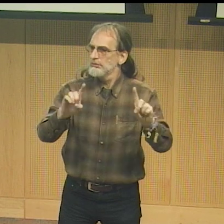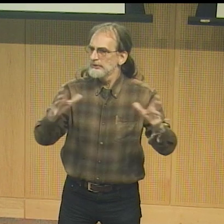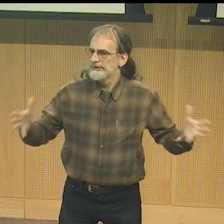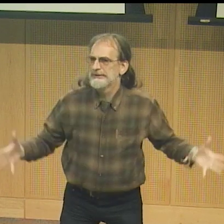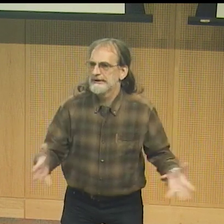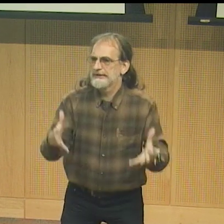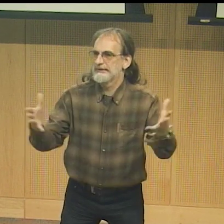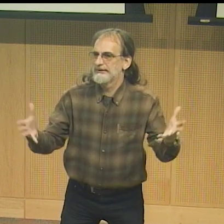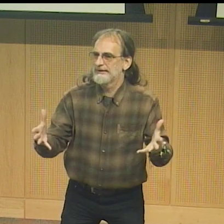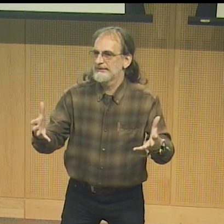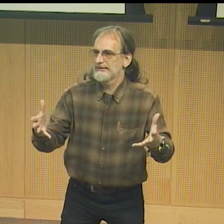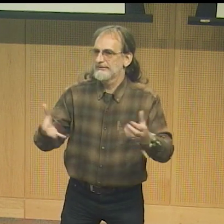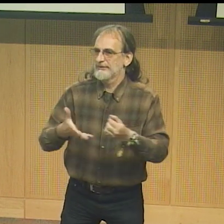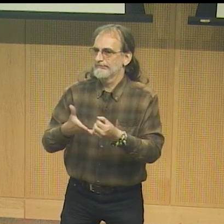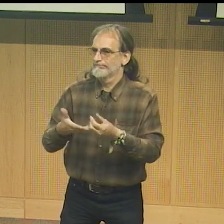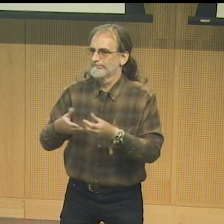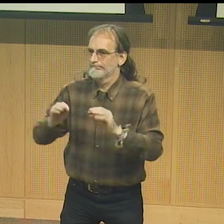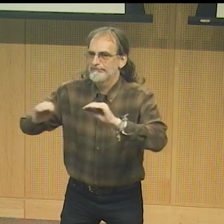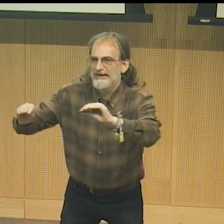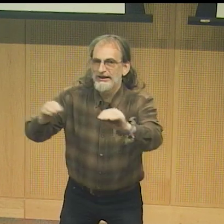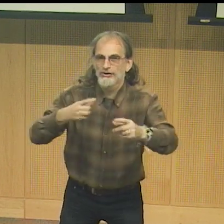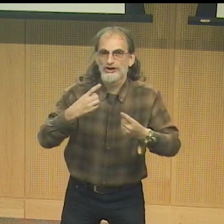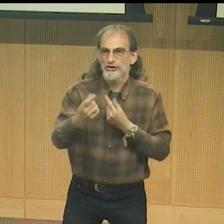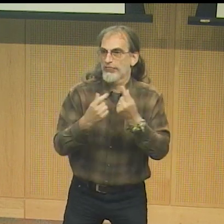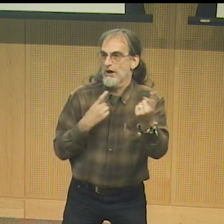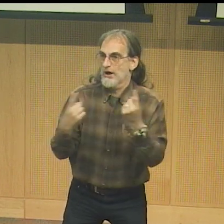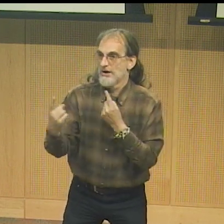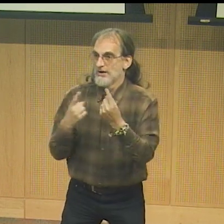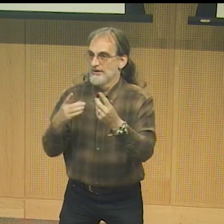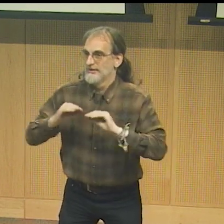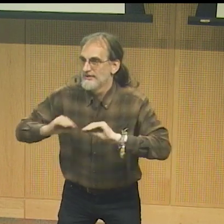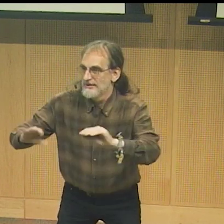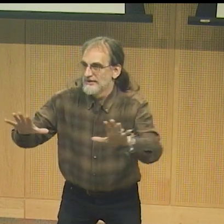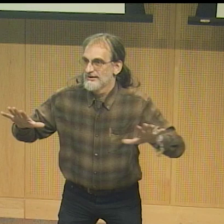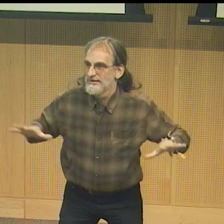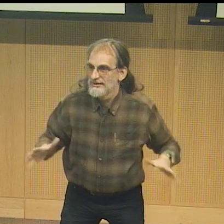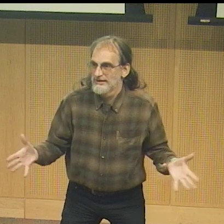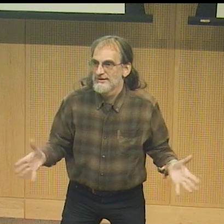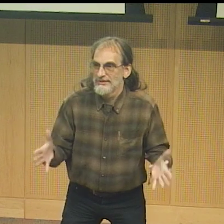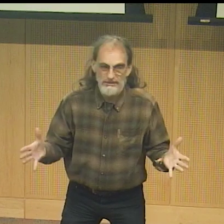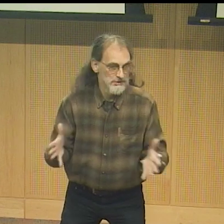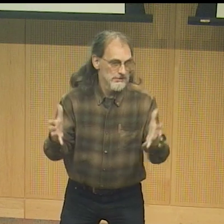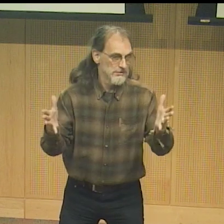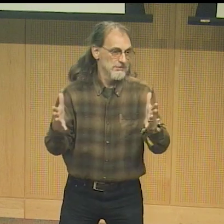I think part of Deafhood that we need to explore is definitely about education. We need to have a dialogue and feedback,